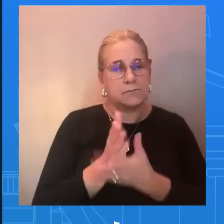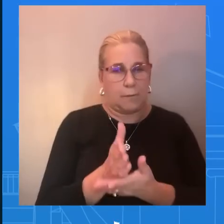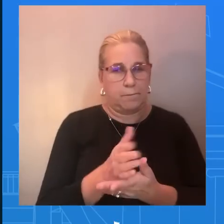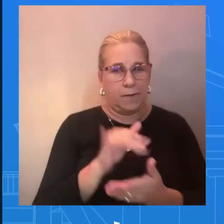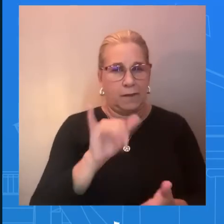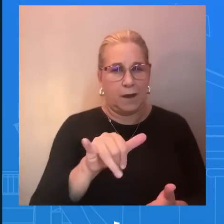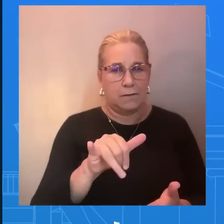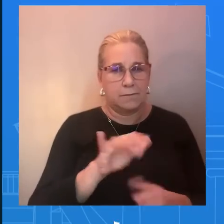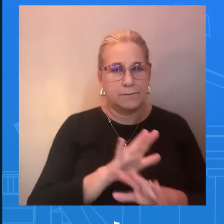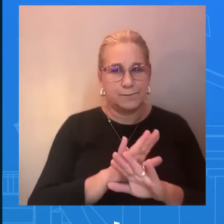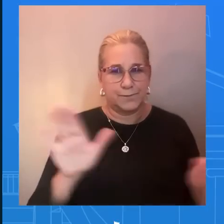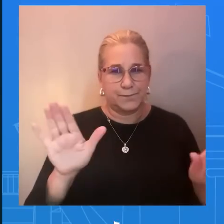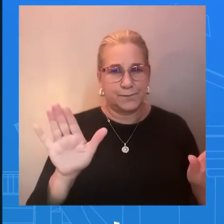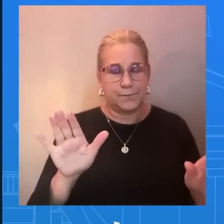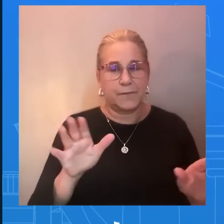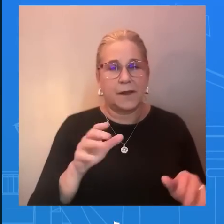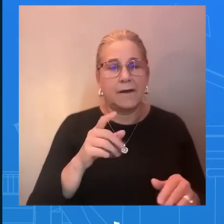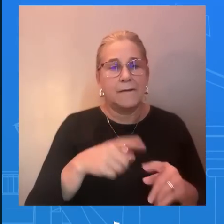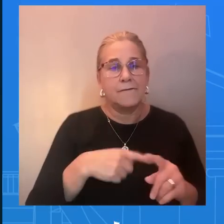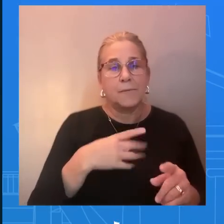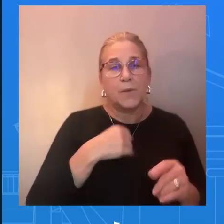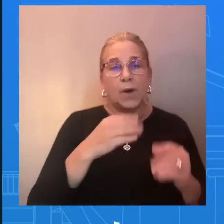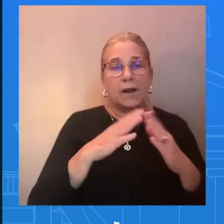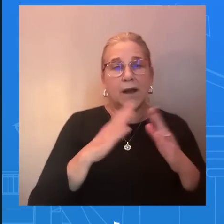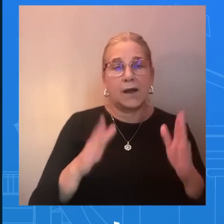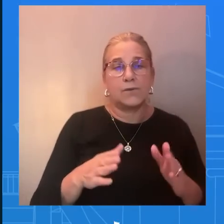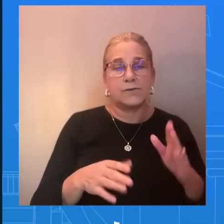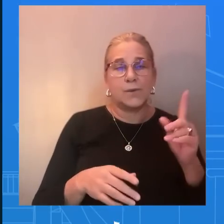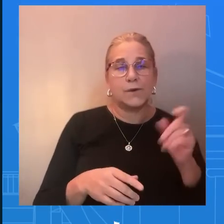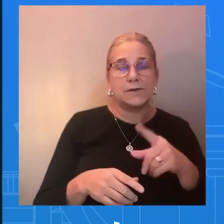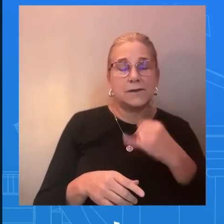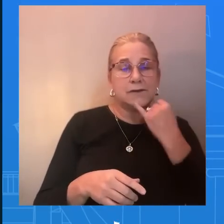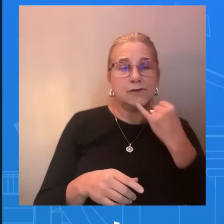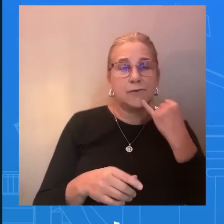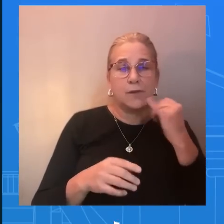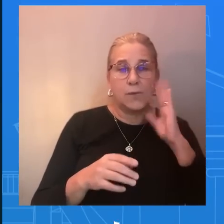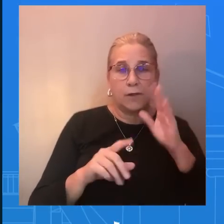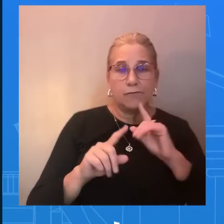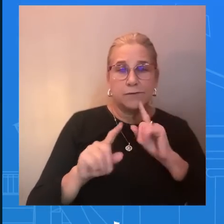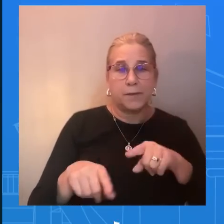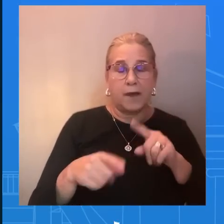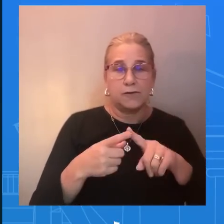we’ve been pretty consistent on that. This is something for -- that decision, any military operation --